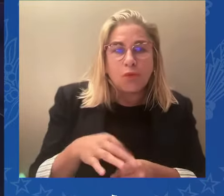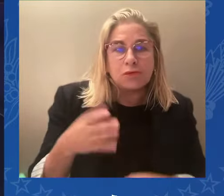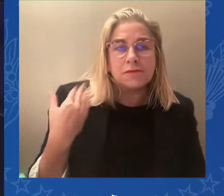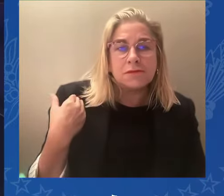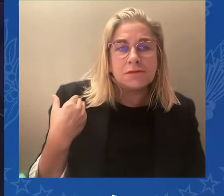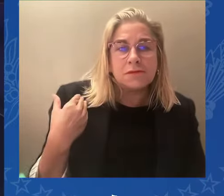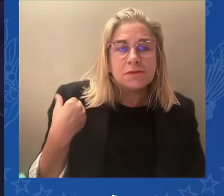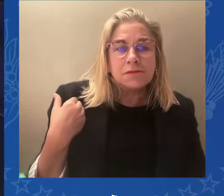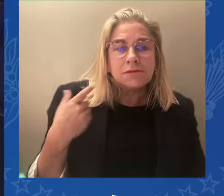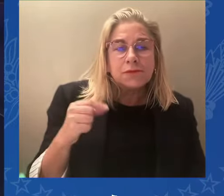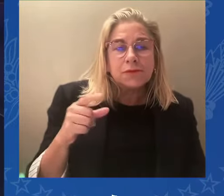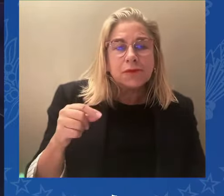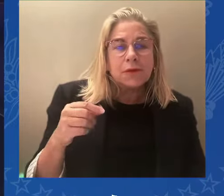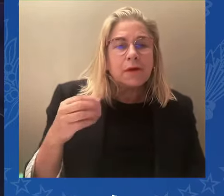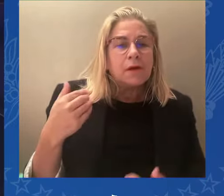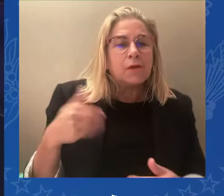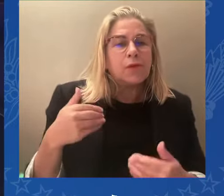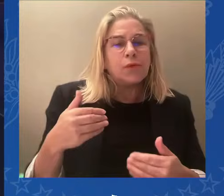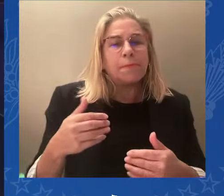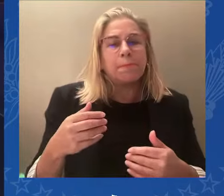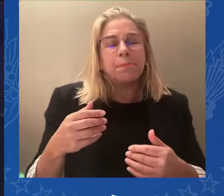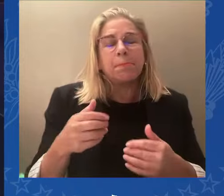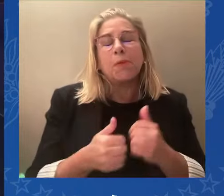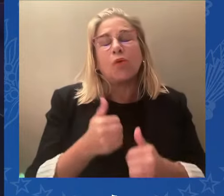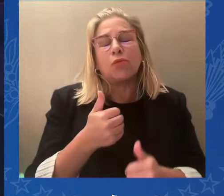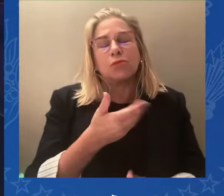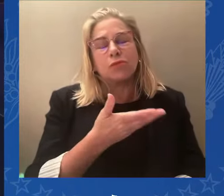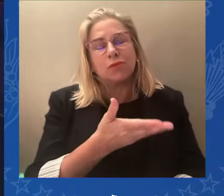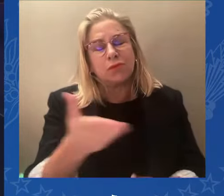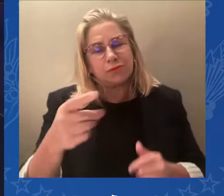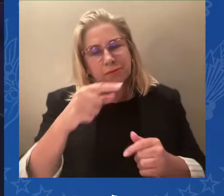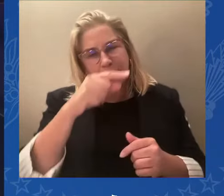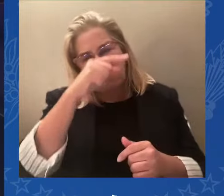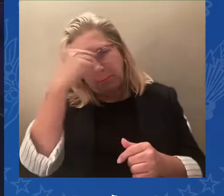And Donald Trump lost and became a defeated president.